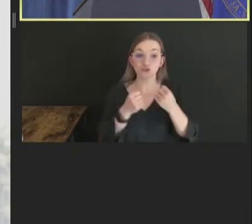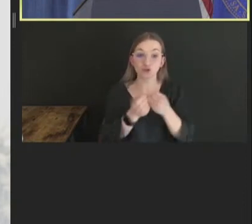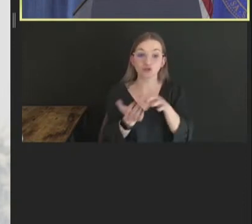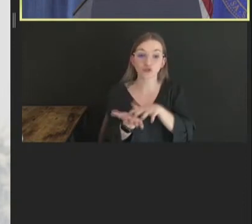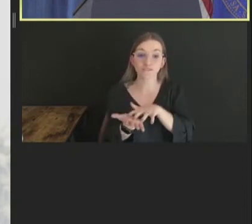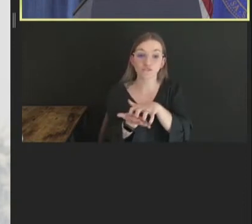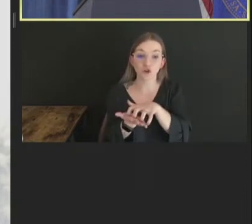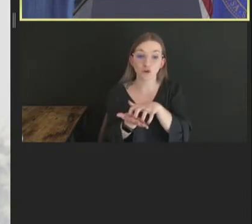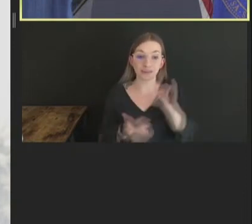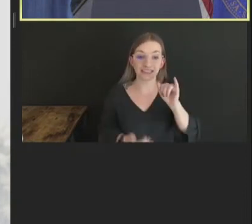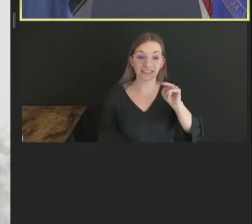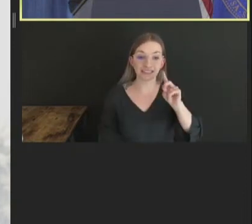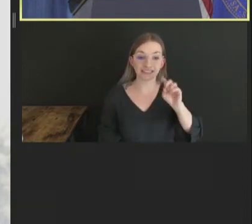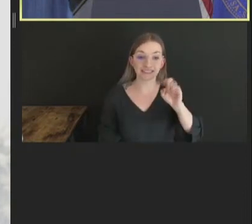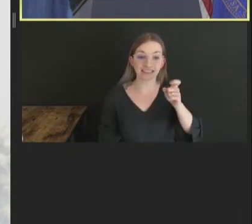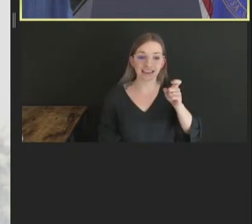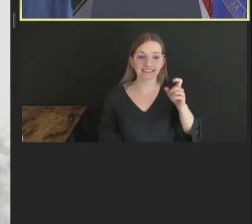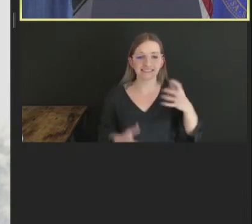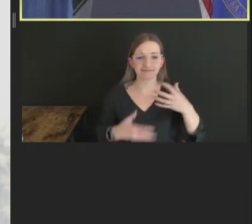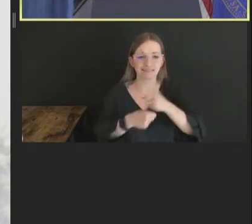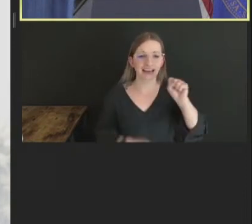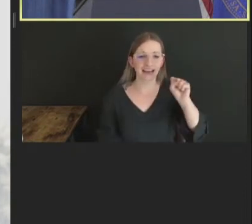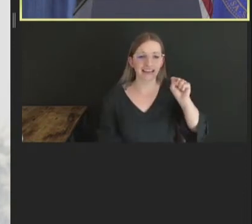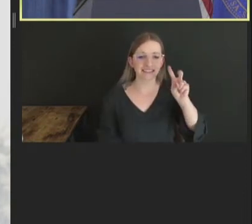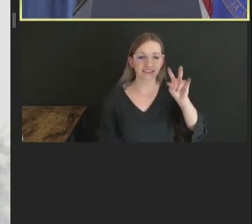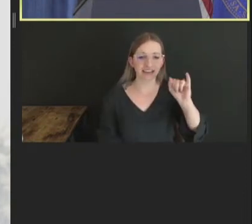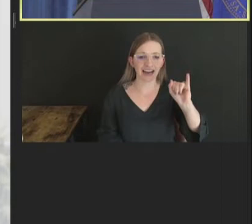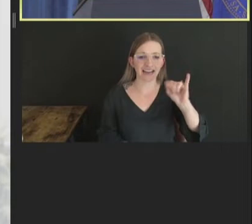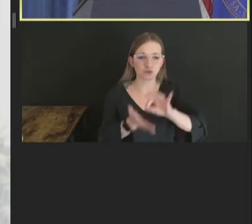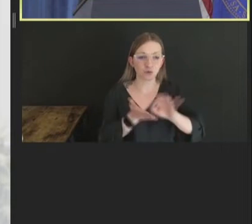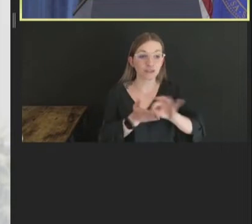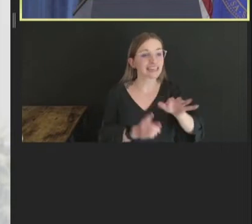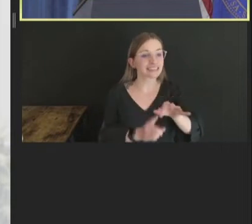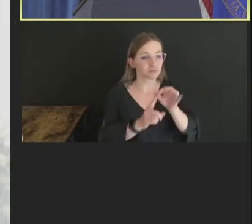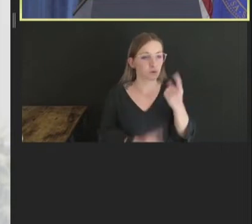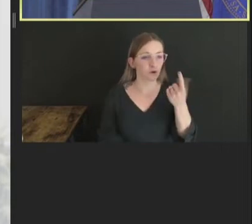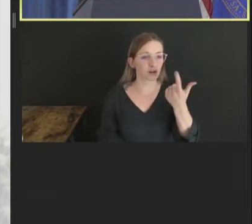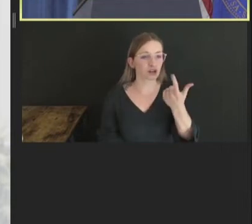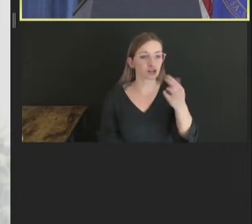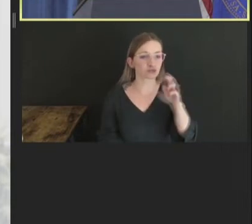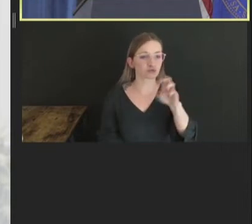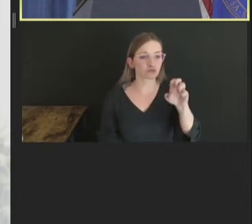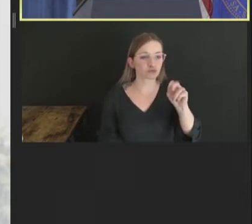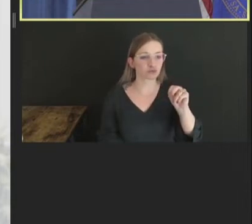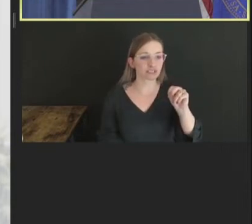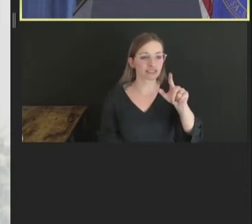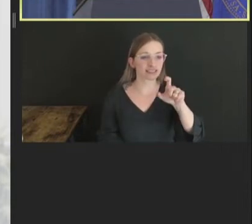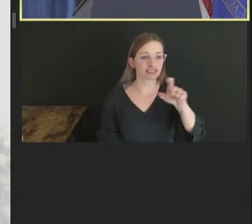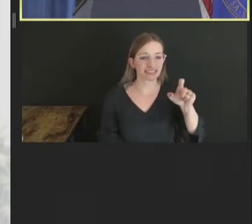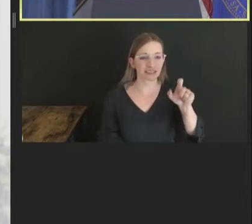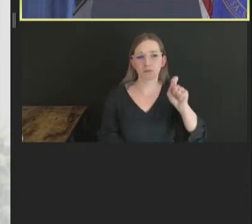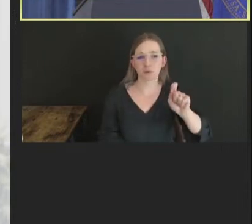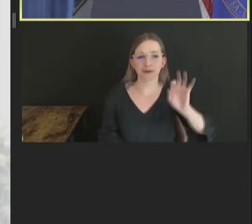Had very high SVI scores, with the exception of Greenlee, 0.9 or close to 0.9 and above,